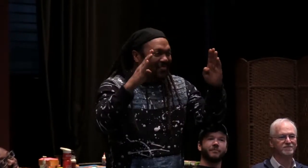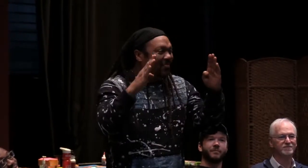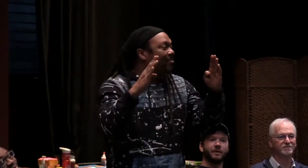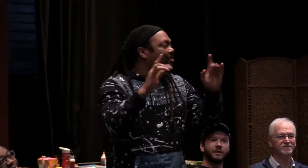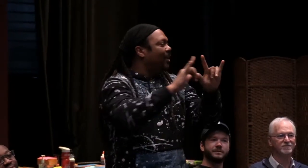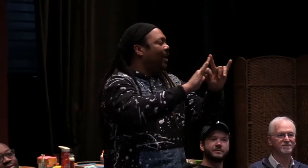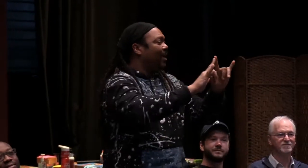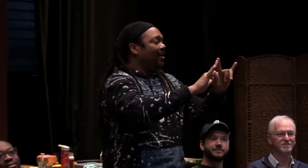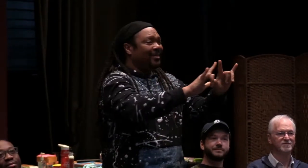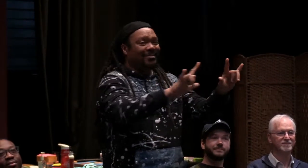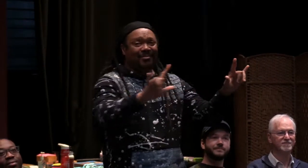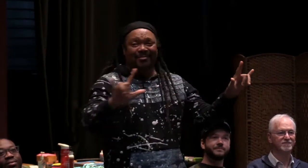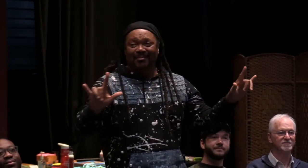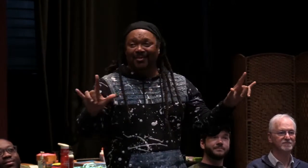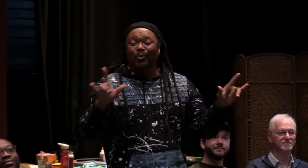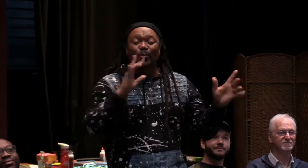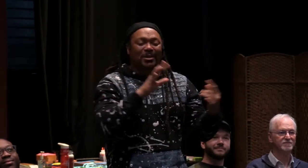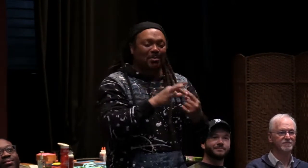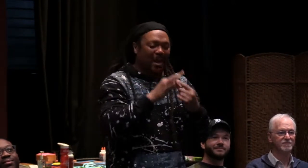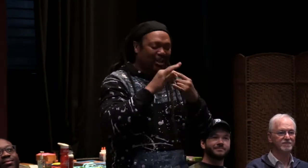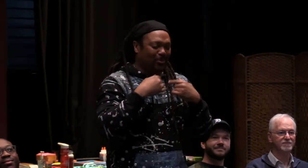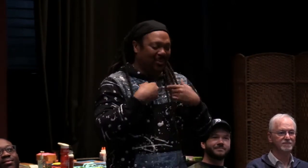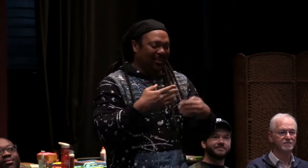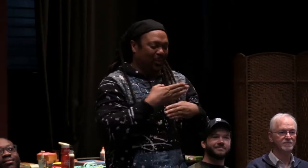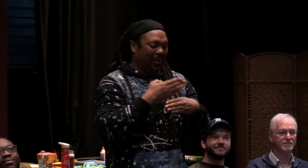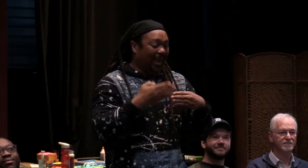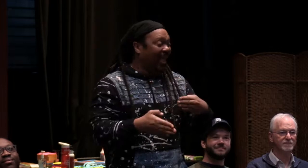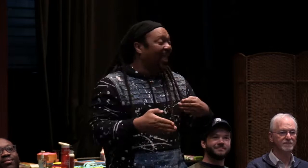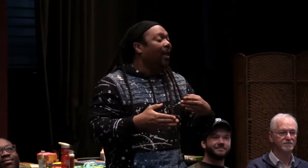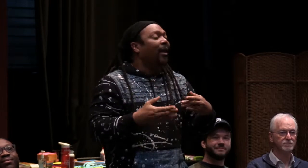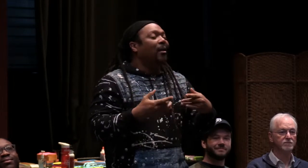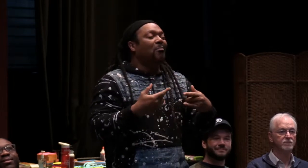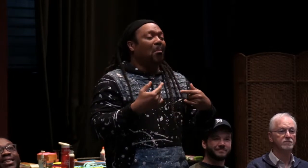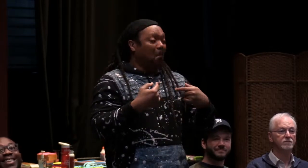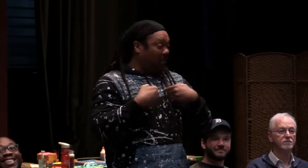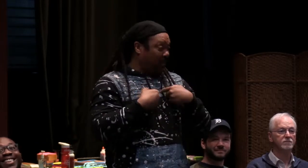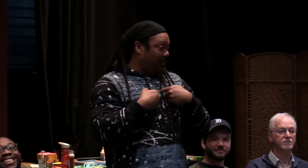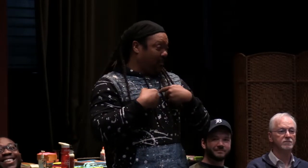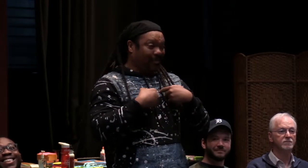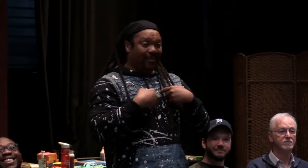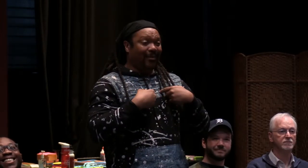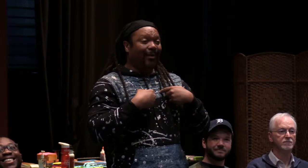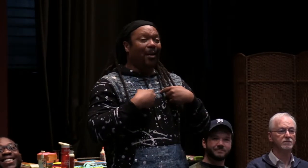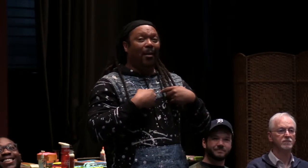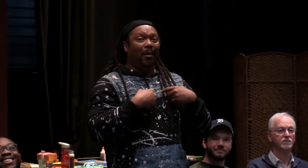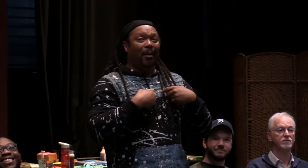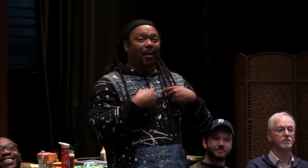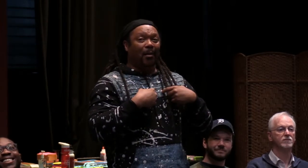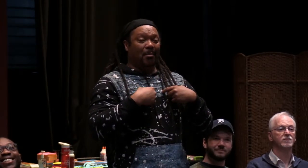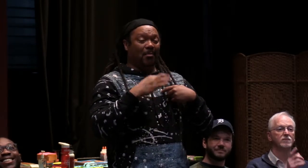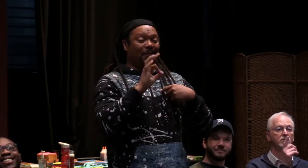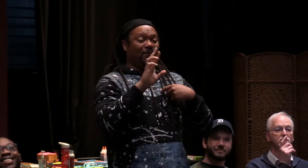[Female Interpreter] Hi. First, I love you people. This has been a special, special weekend.